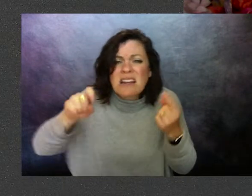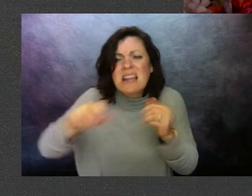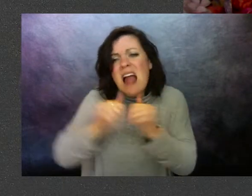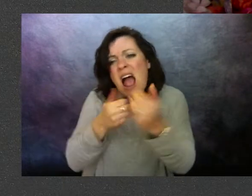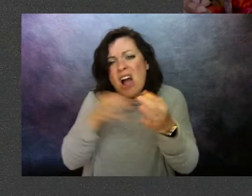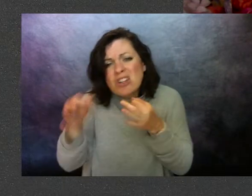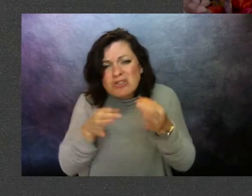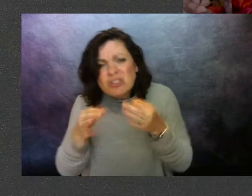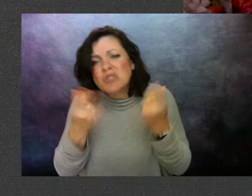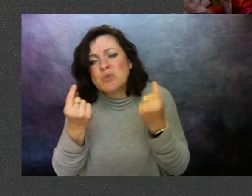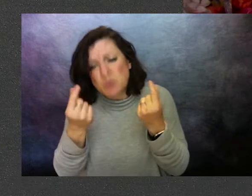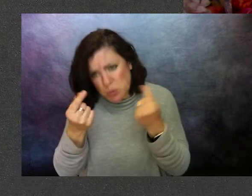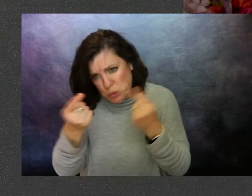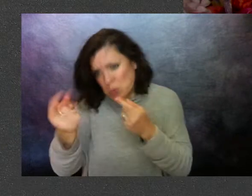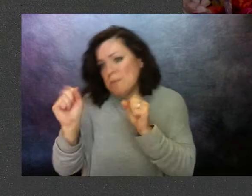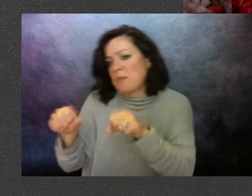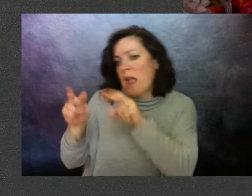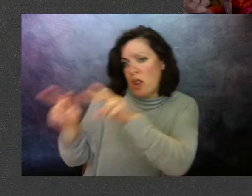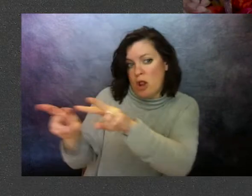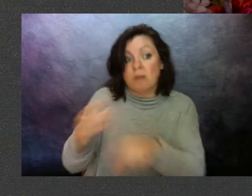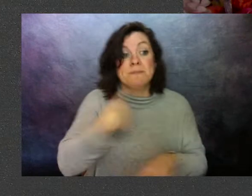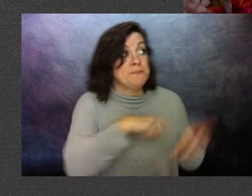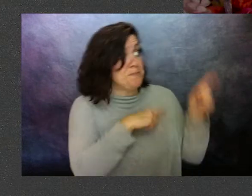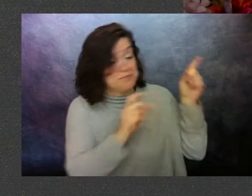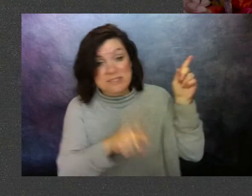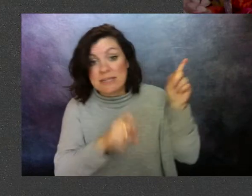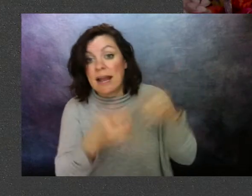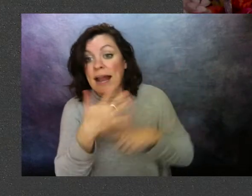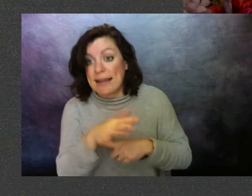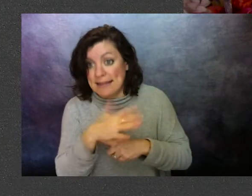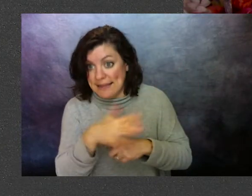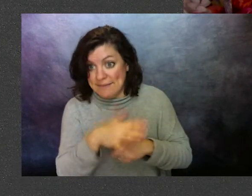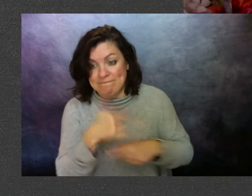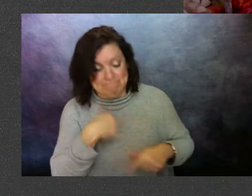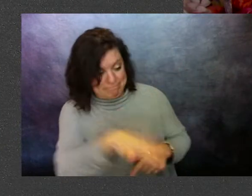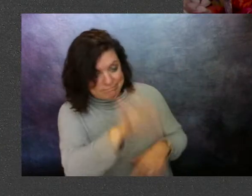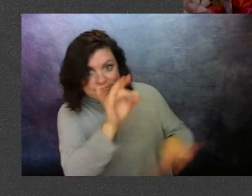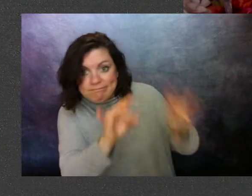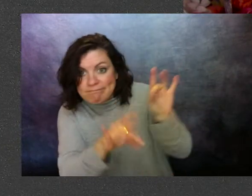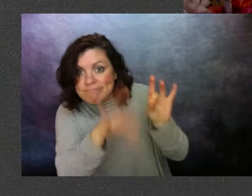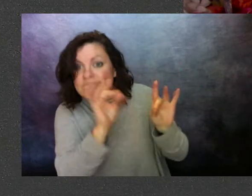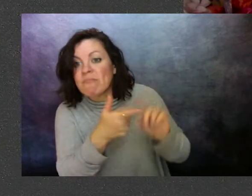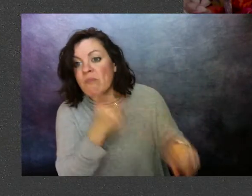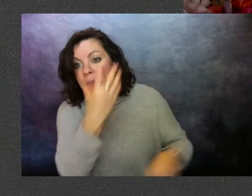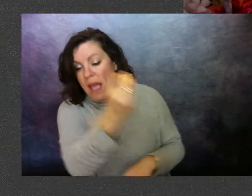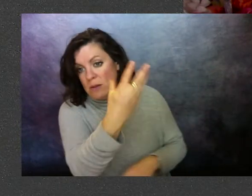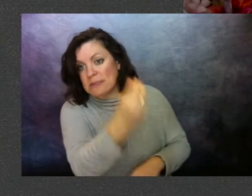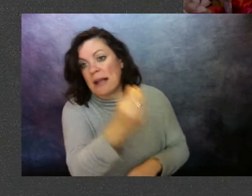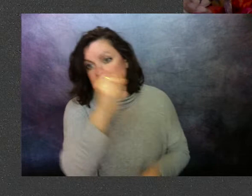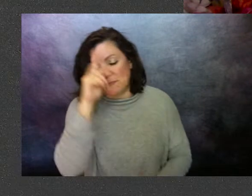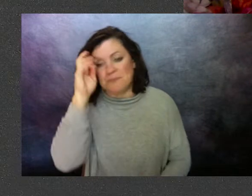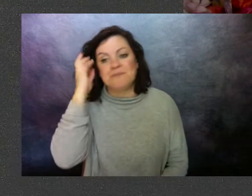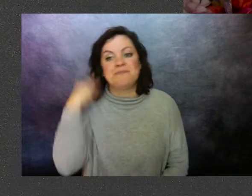So, like I said, we are going to be using some leaves today that we found when we went on our own leaf hunt